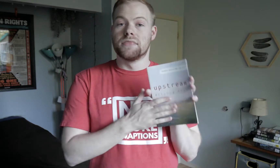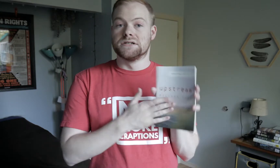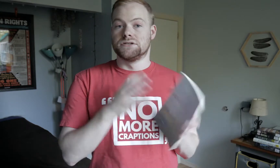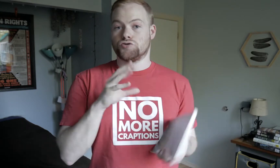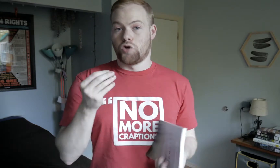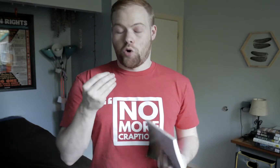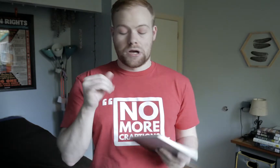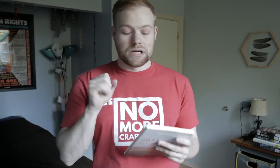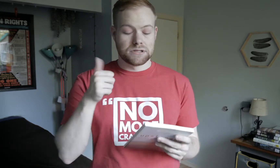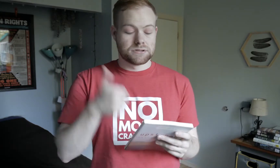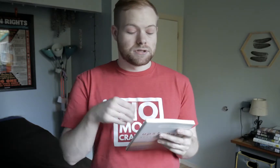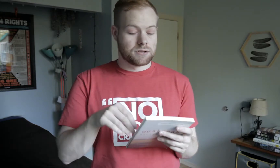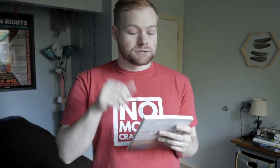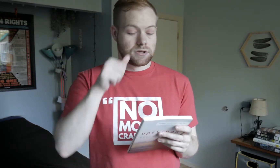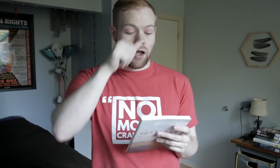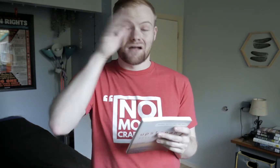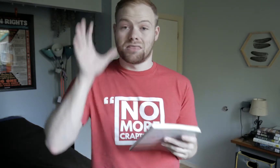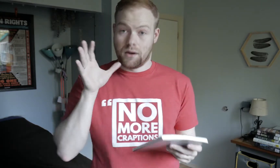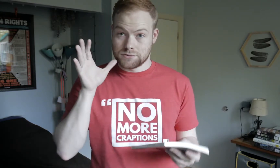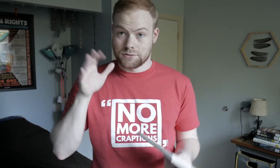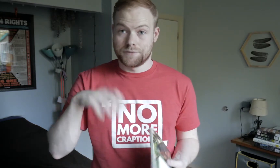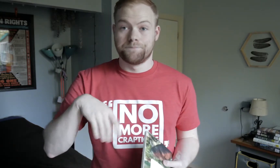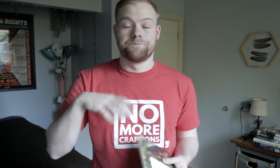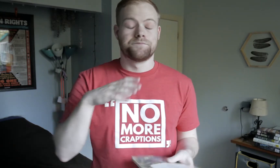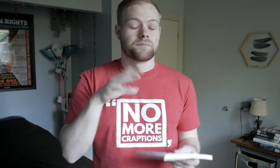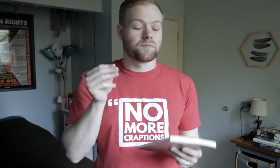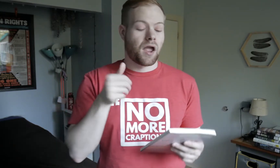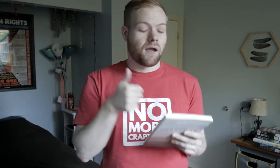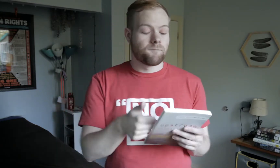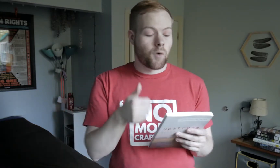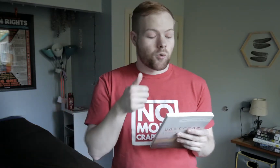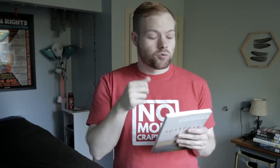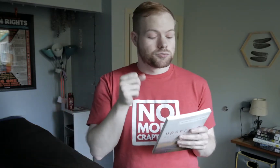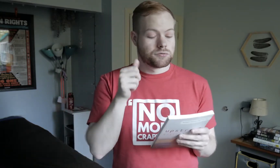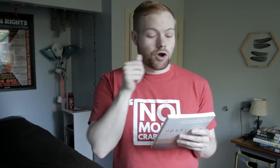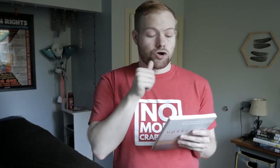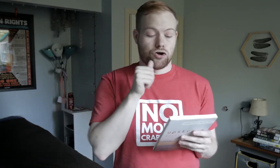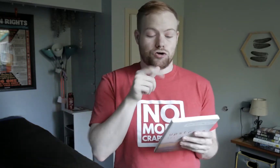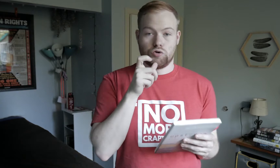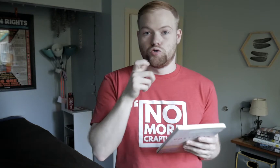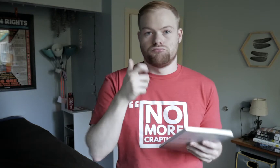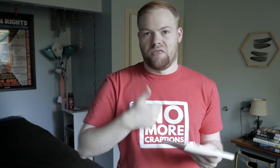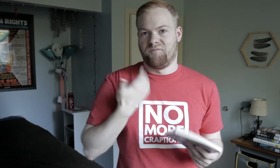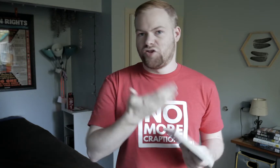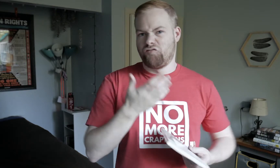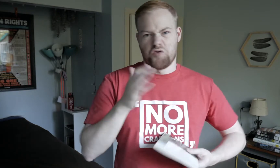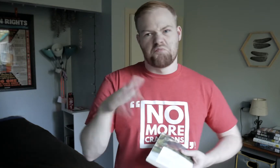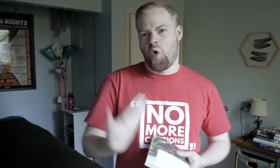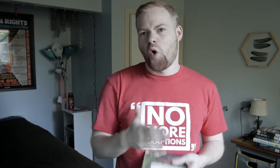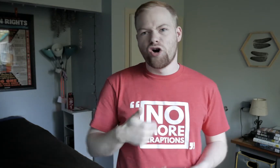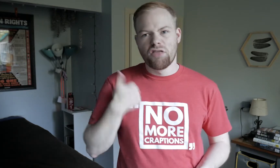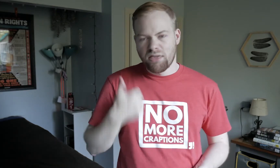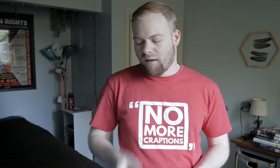This story is set in Alaska, and follows a girl who’s lived there all her life.